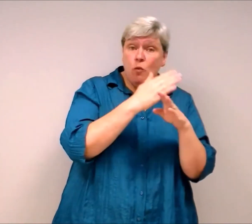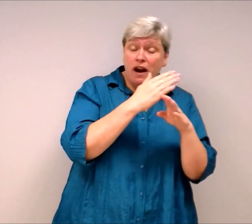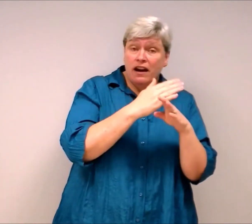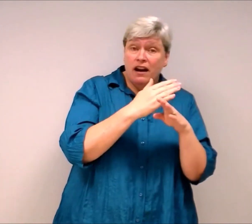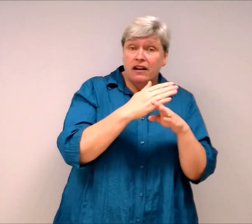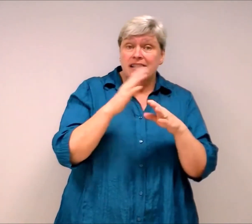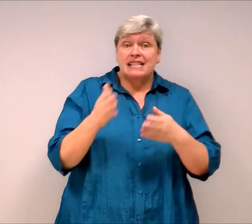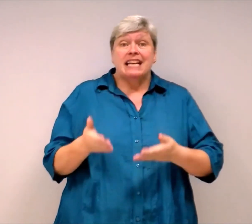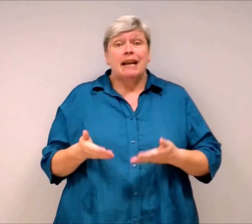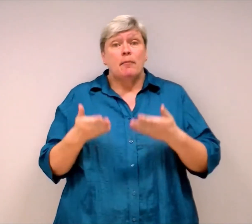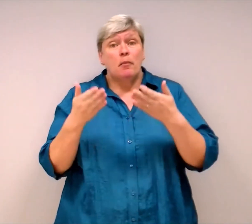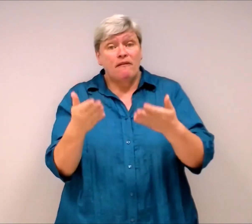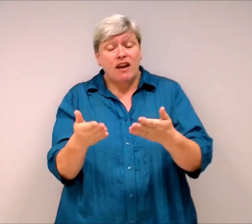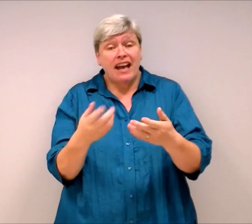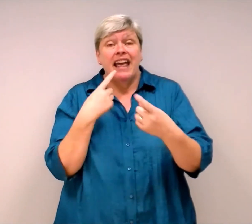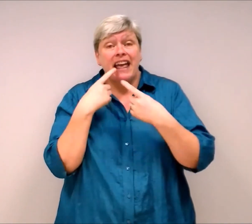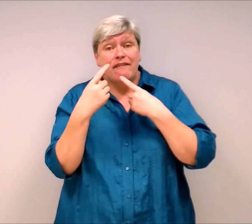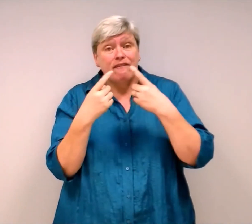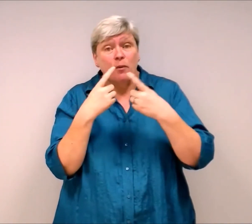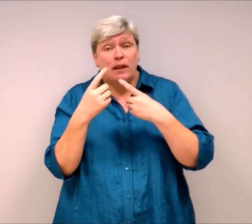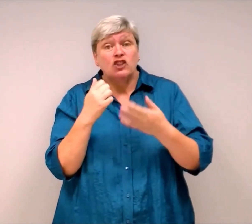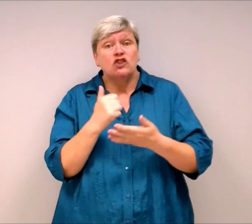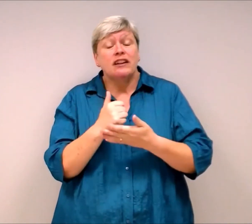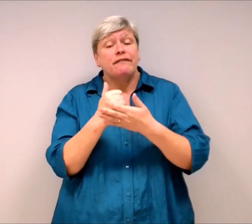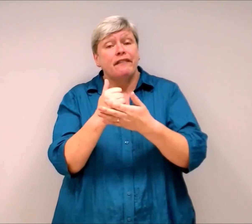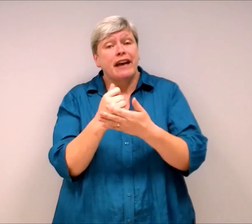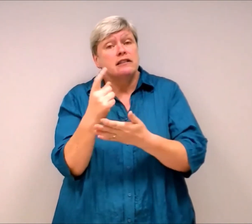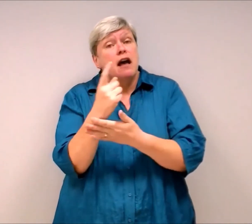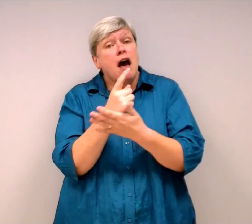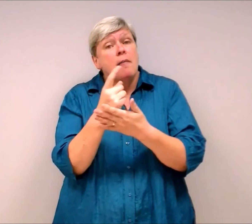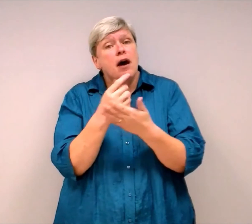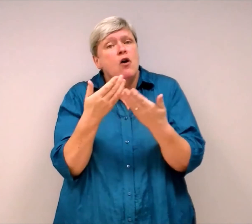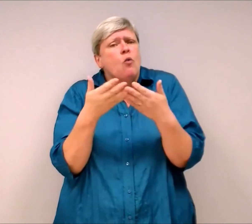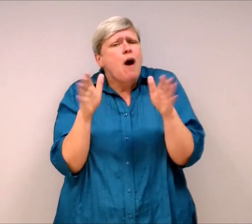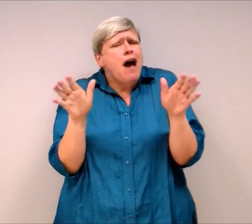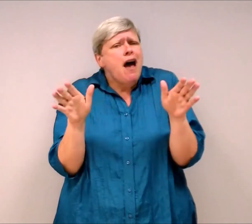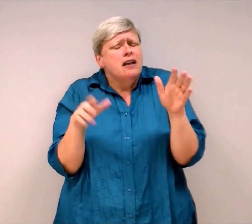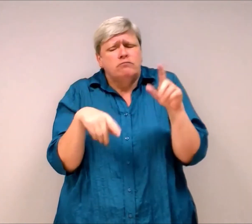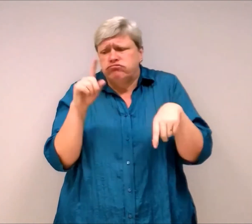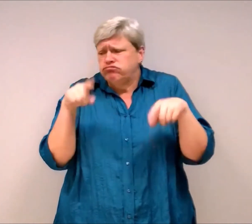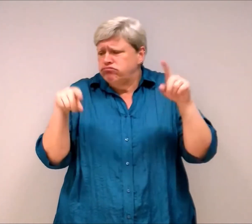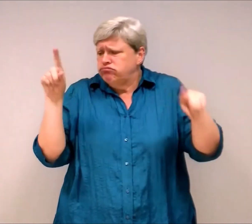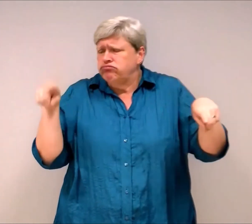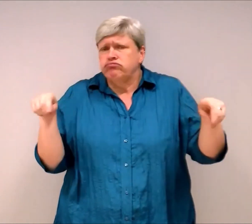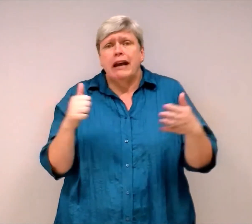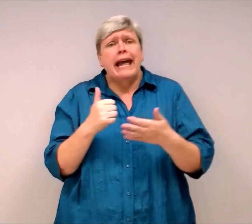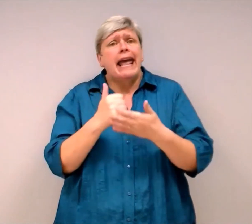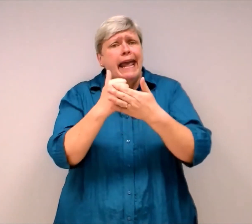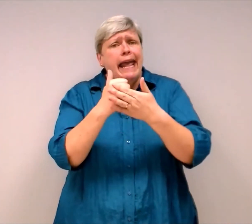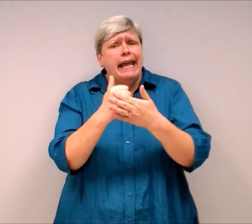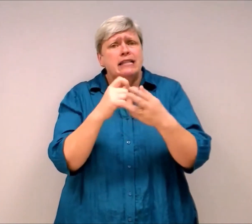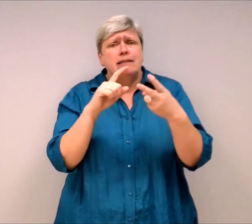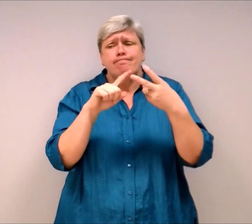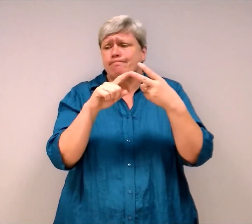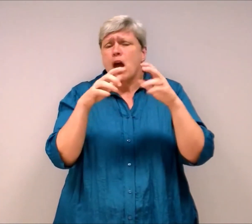provide information and advice about a wide range of aids and equipment